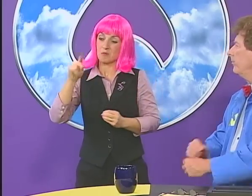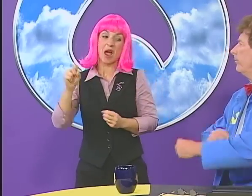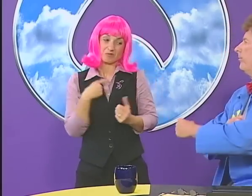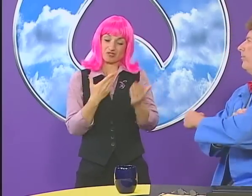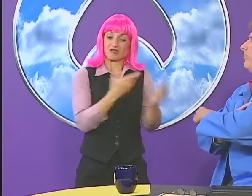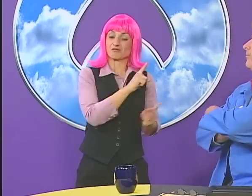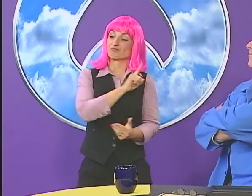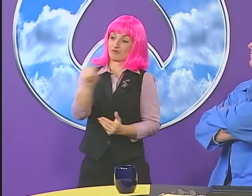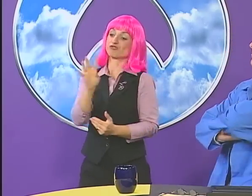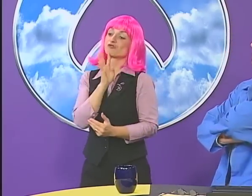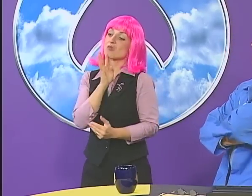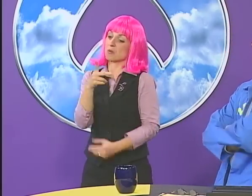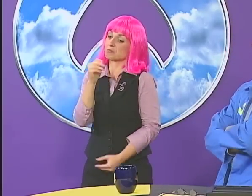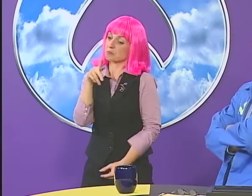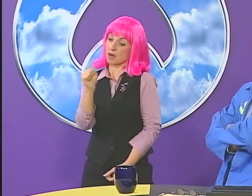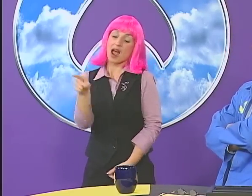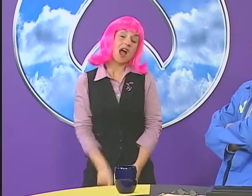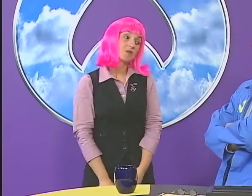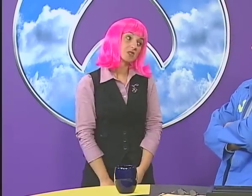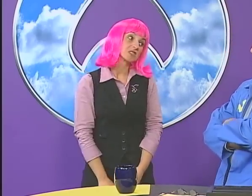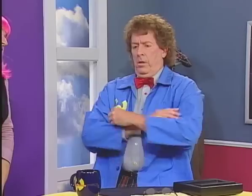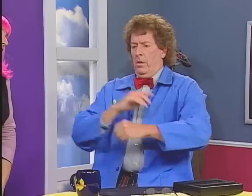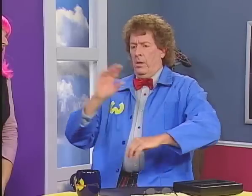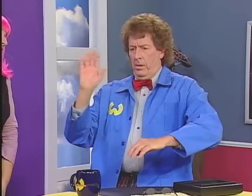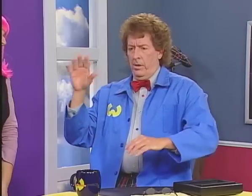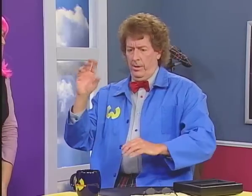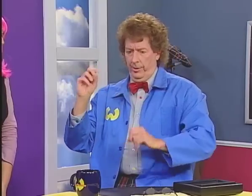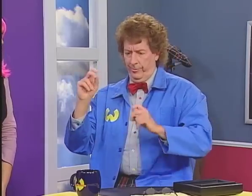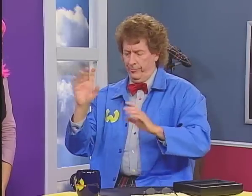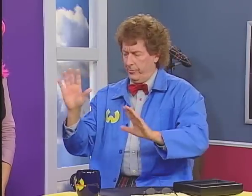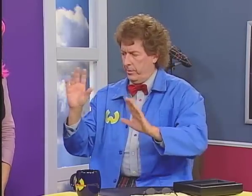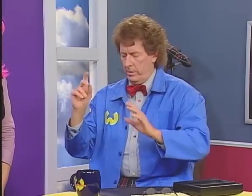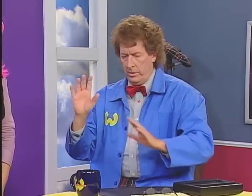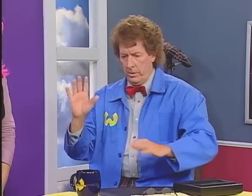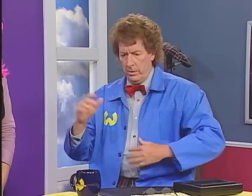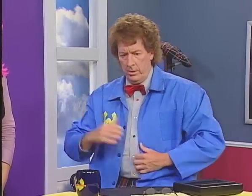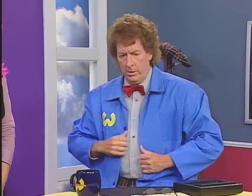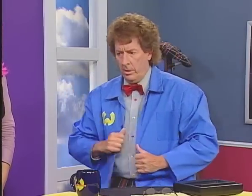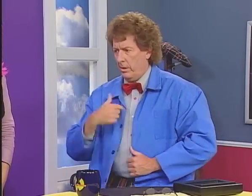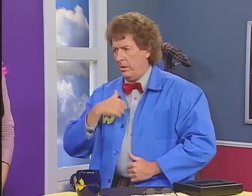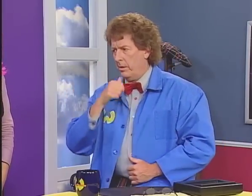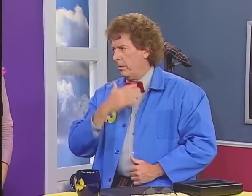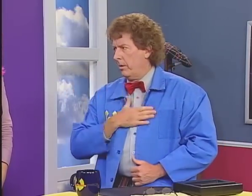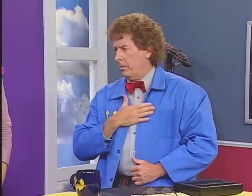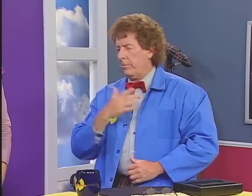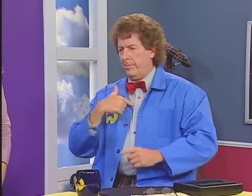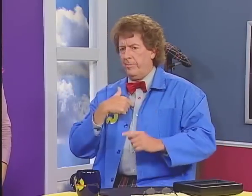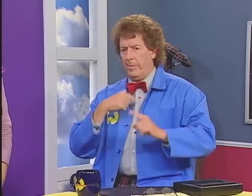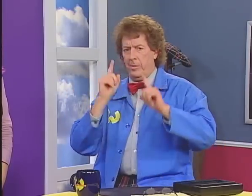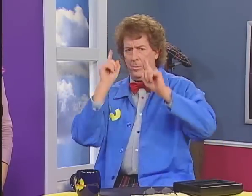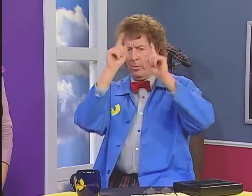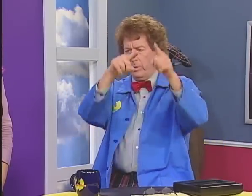I SUGGEST YOU GO TALK WITH POPS. OK. I AM NOT HAPPY.